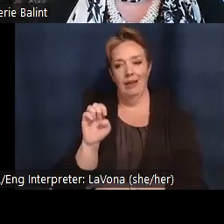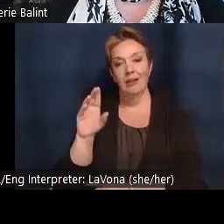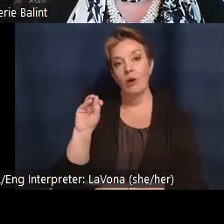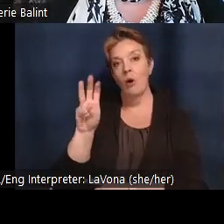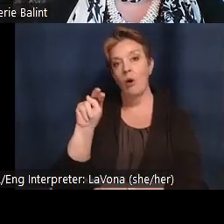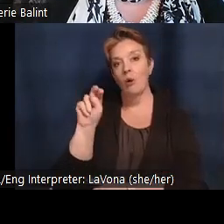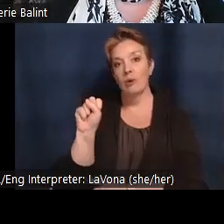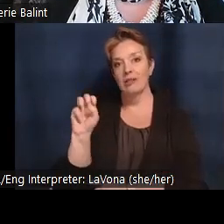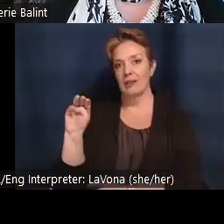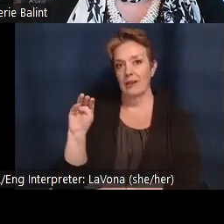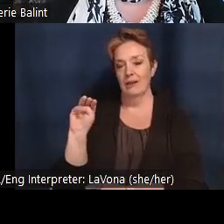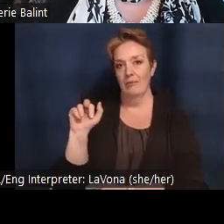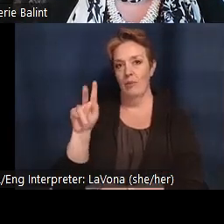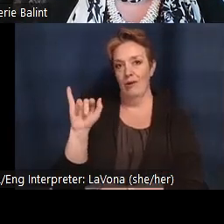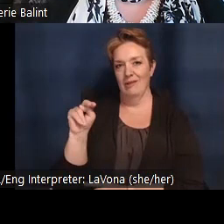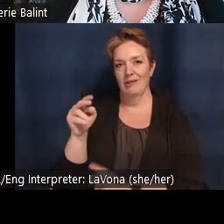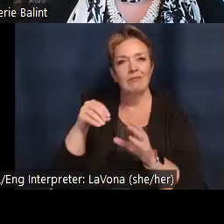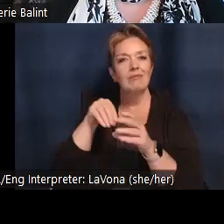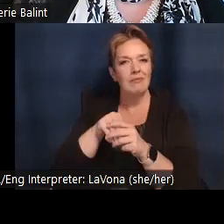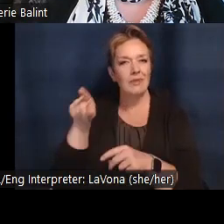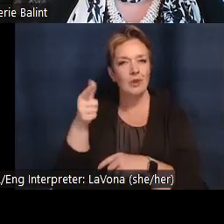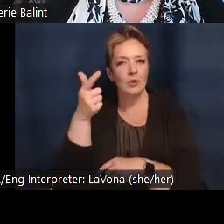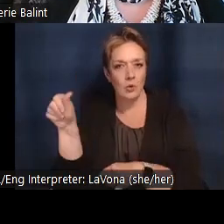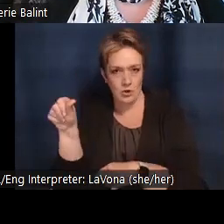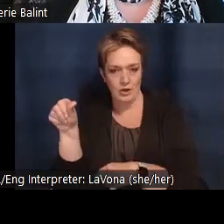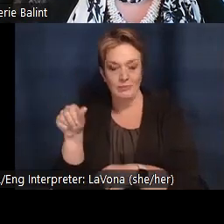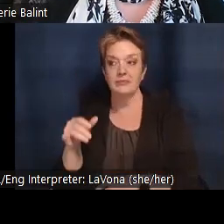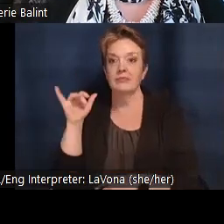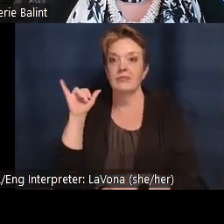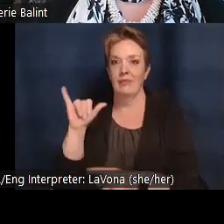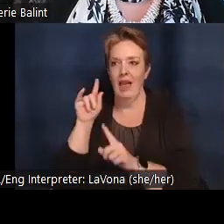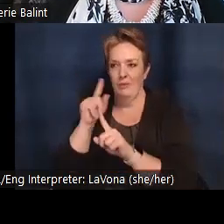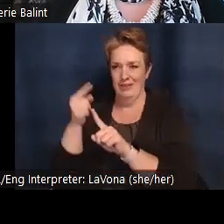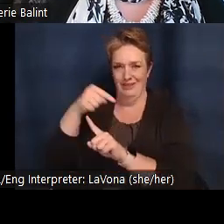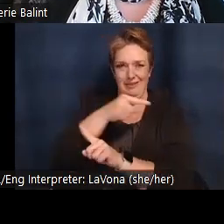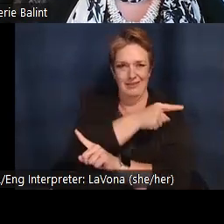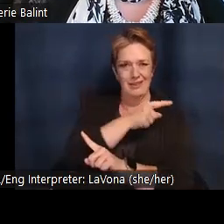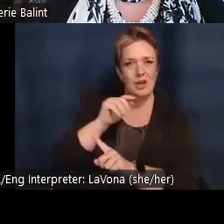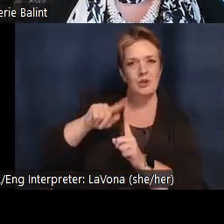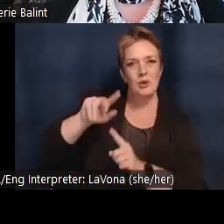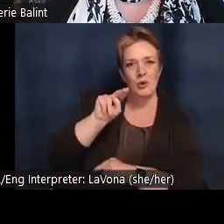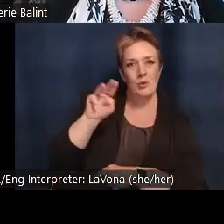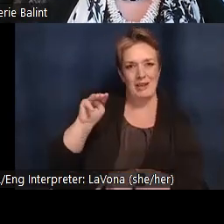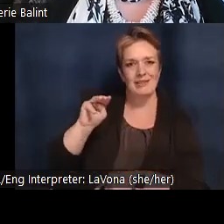So the journey between Pasaquan and O'Keeffe's home in Abiquiú, New Mexico, is the longest leg of this year's road trip.